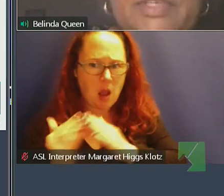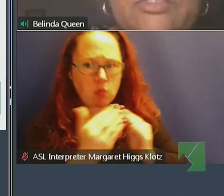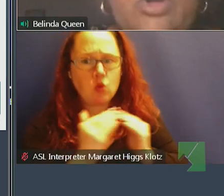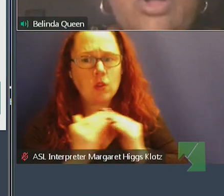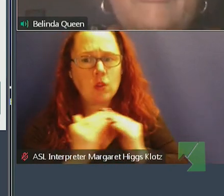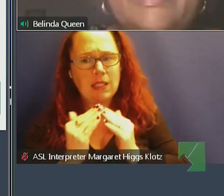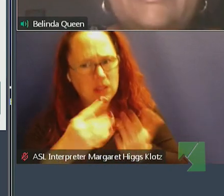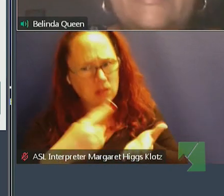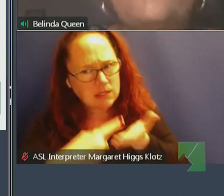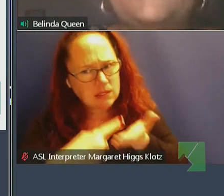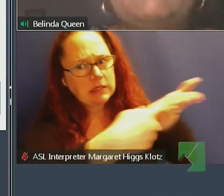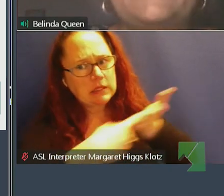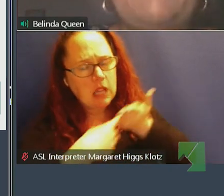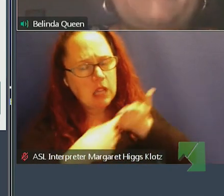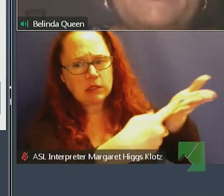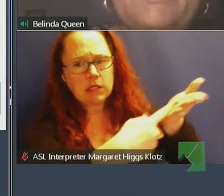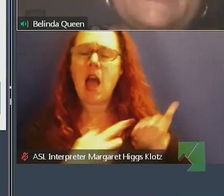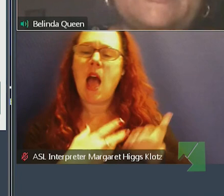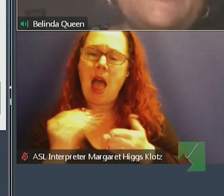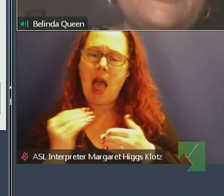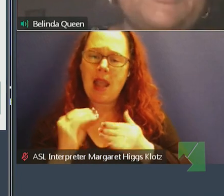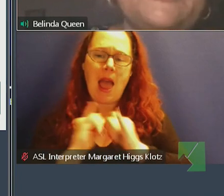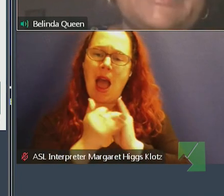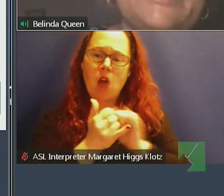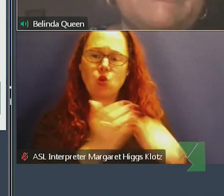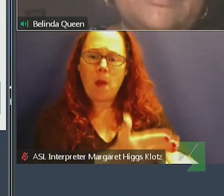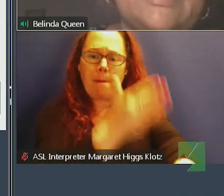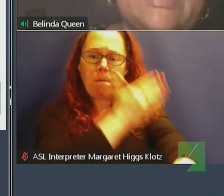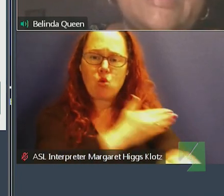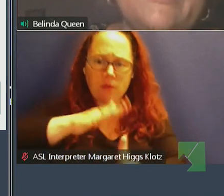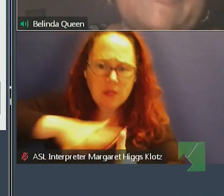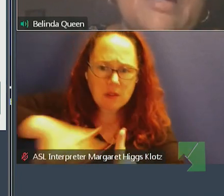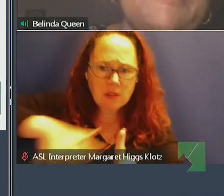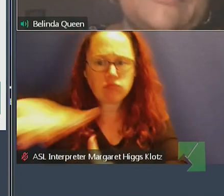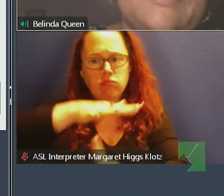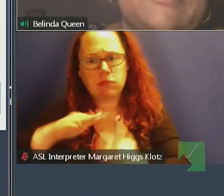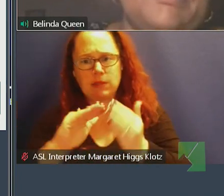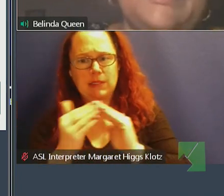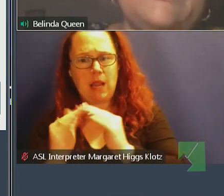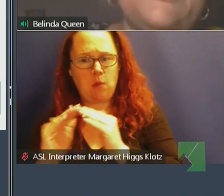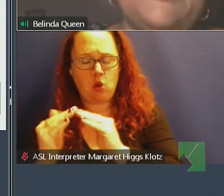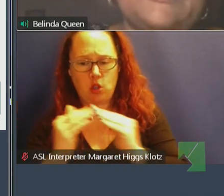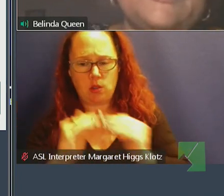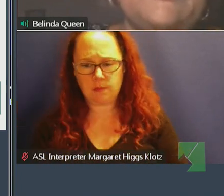That's already there and how we can make it a better place, not just for something in the community. And you have taught, in fact, these, these facility,